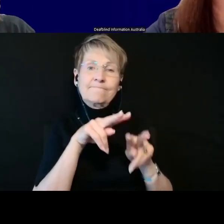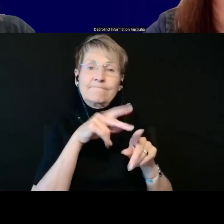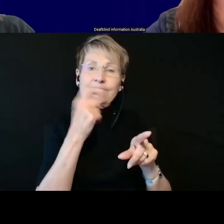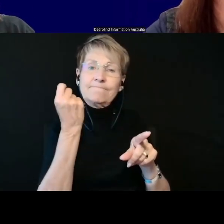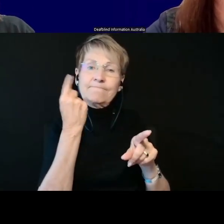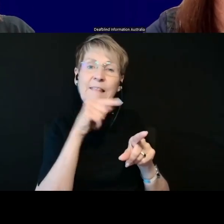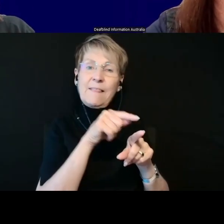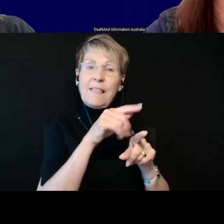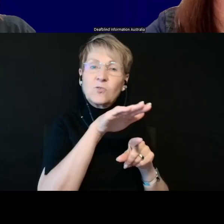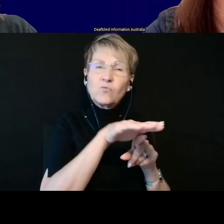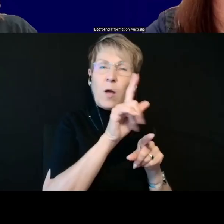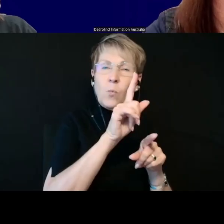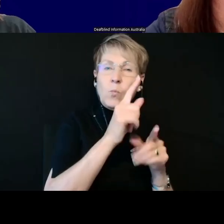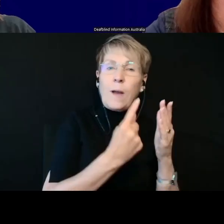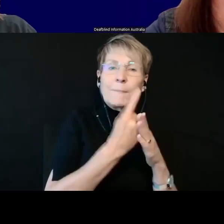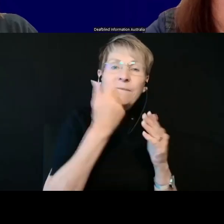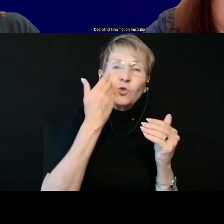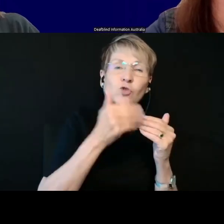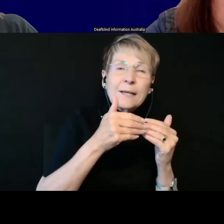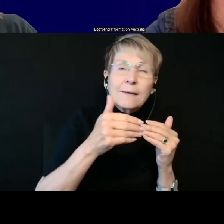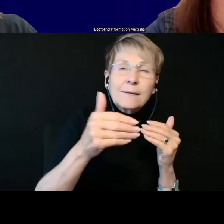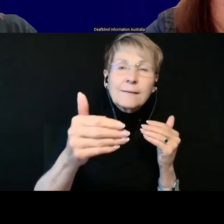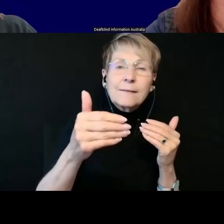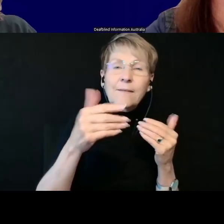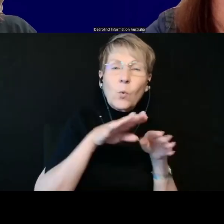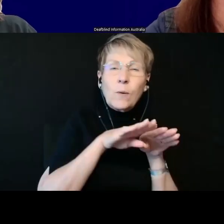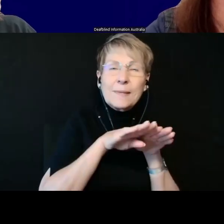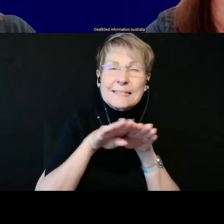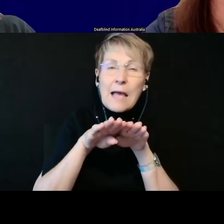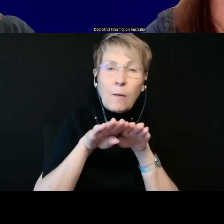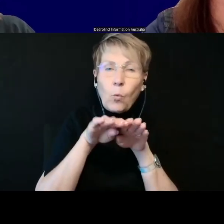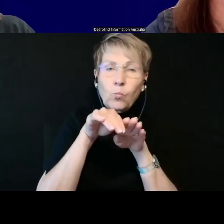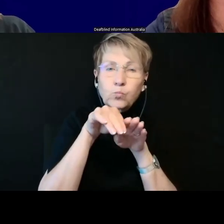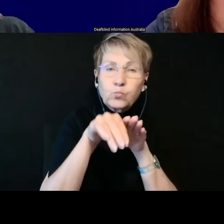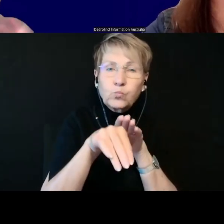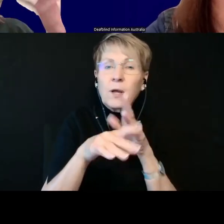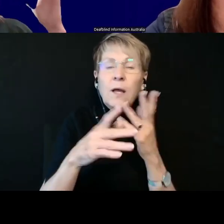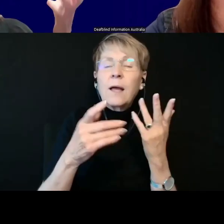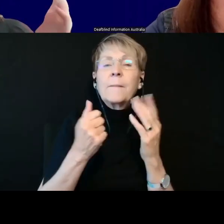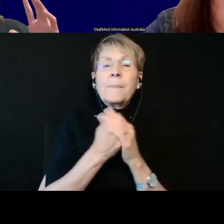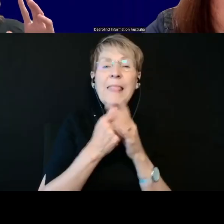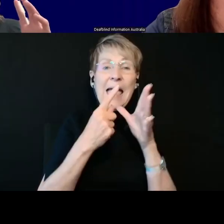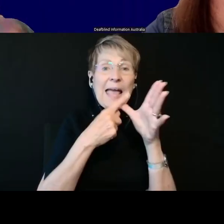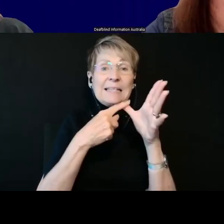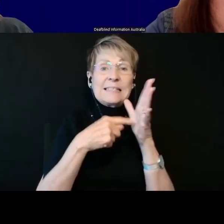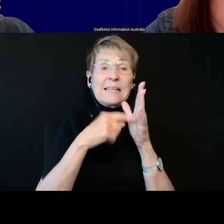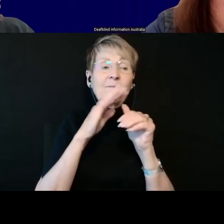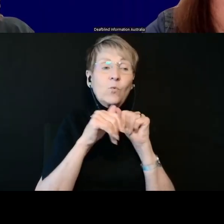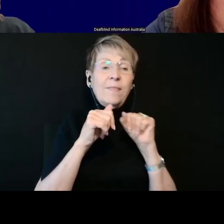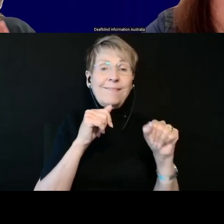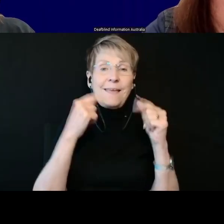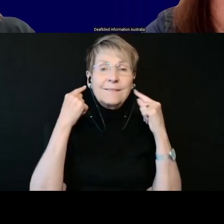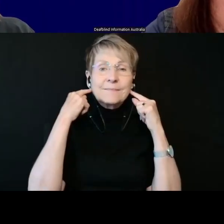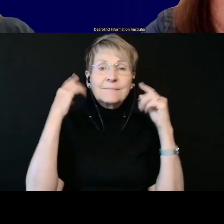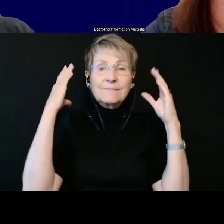In terms of, like, AT for hearing, depending on where the hearing levels are, you link in